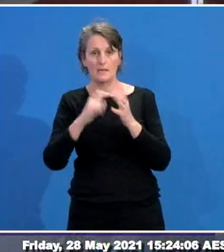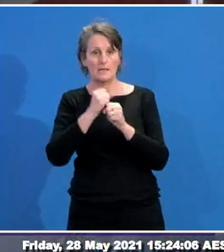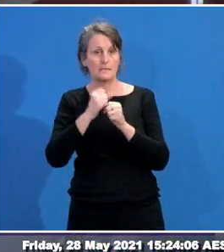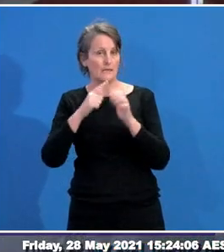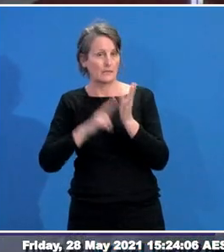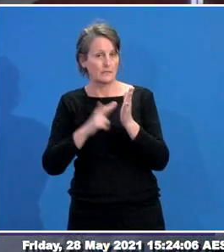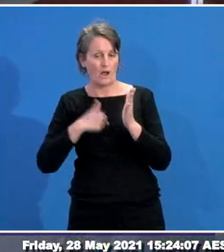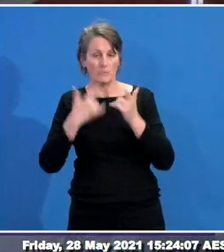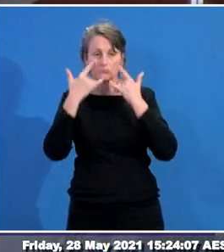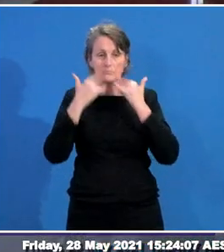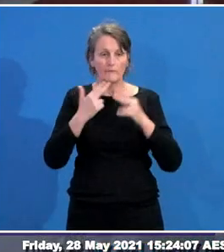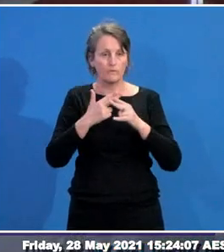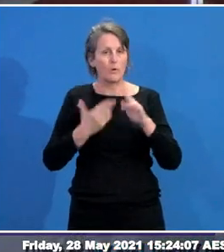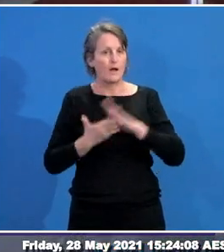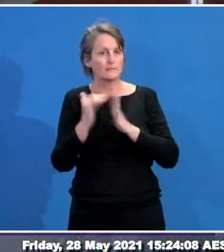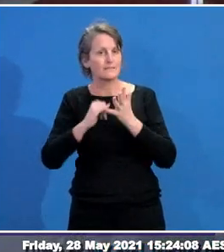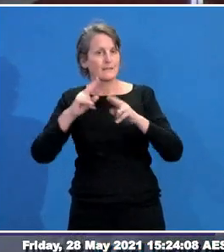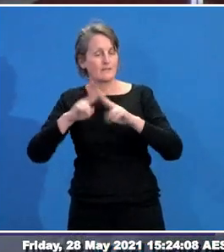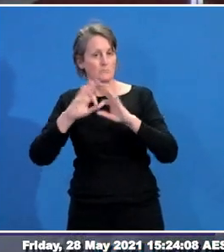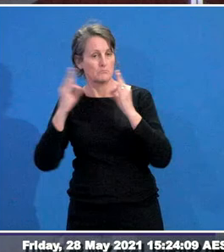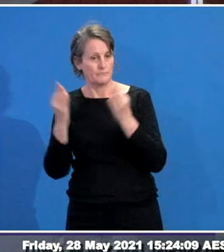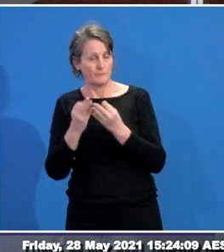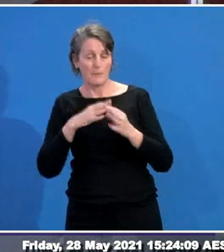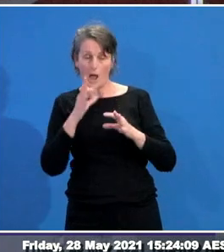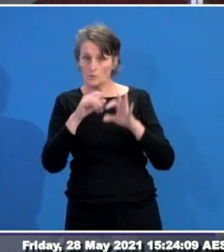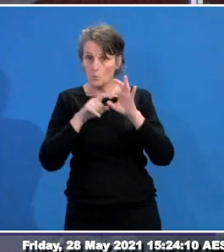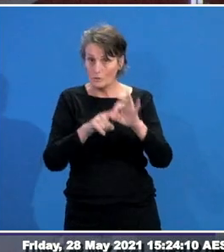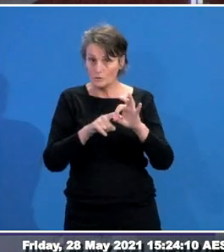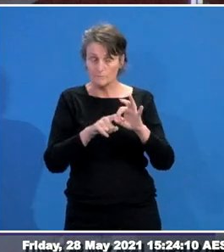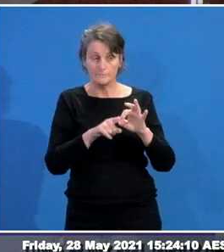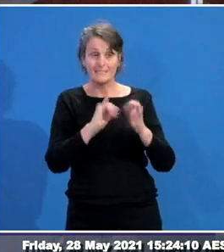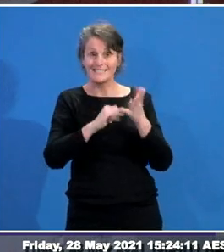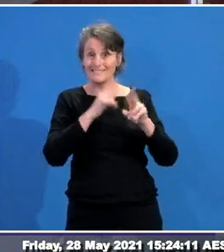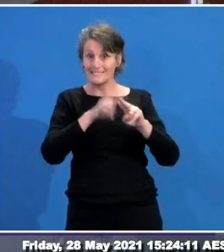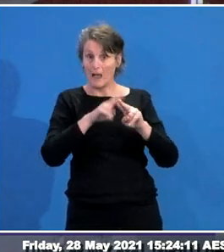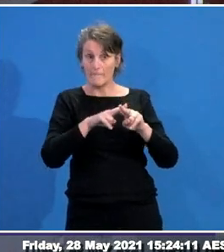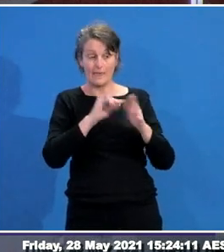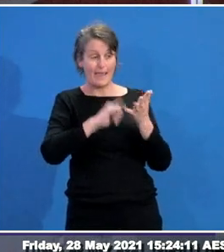Do you know whether SP1 or SP2 still work as disability